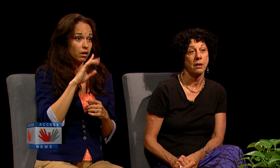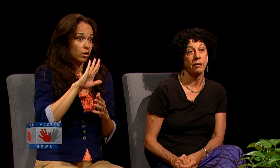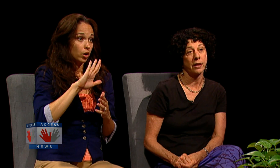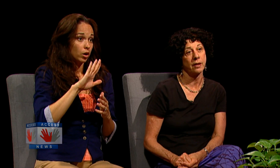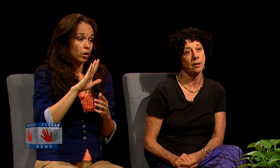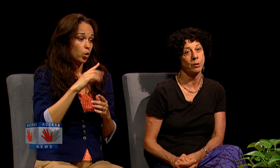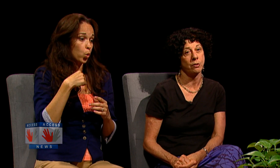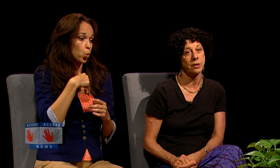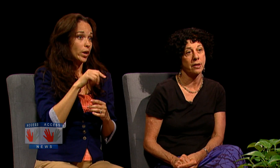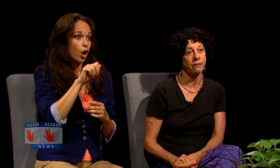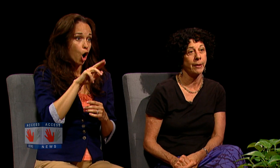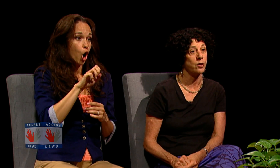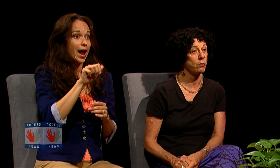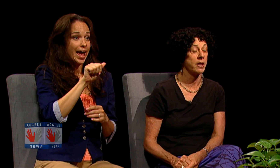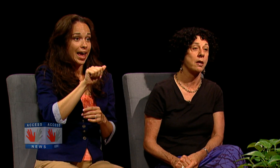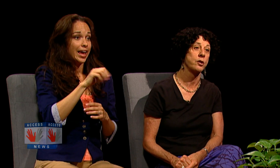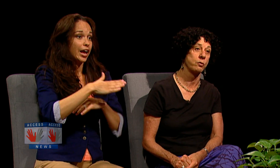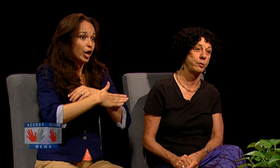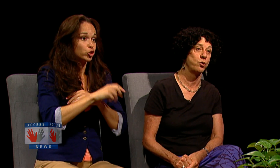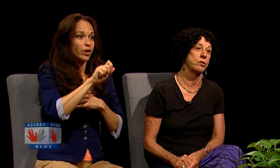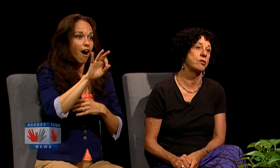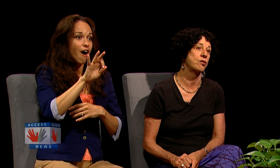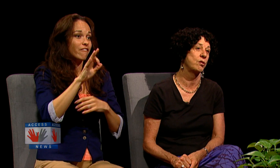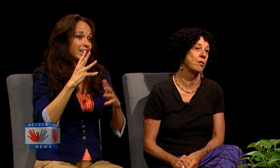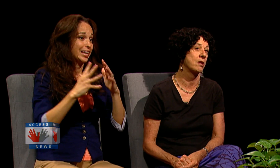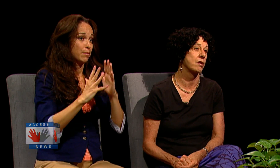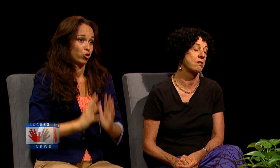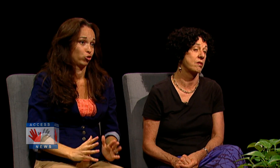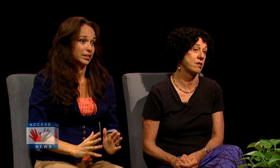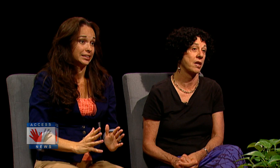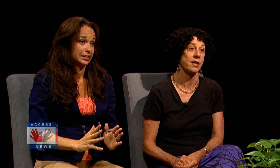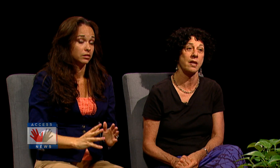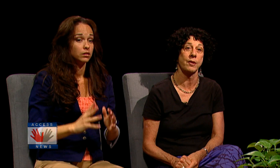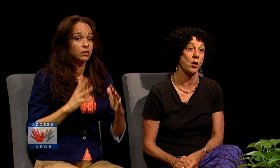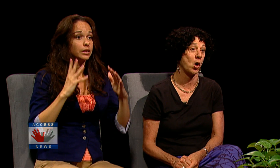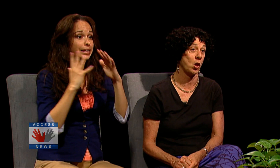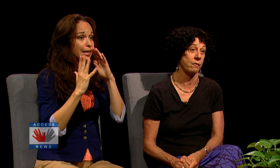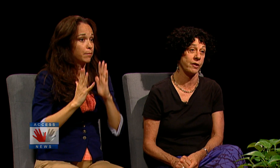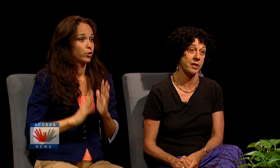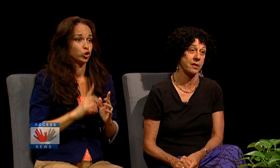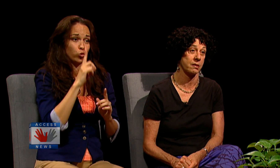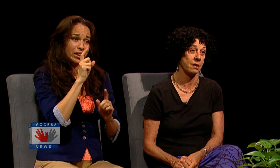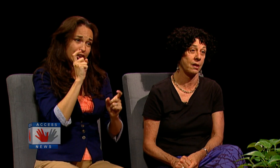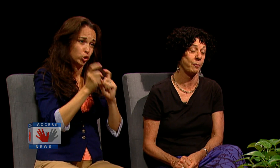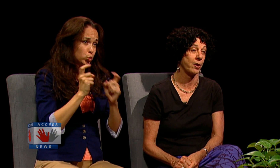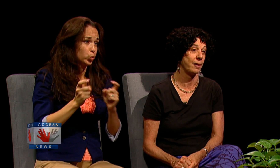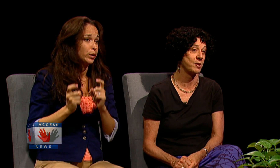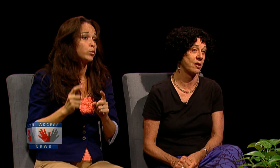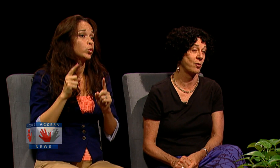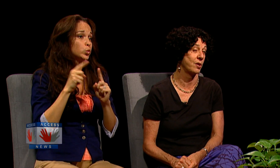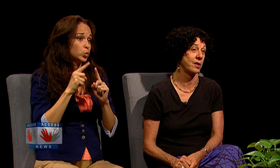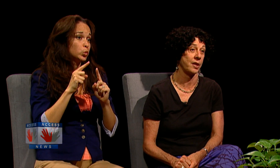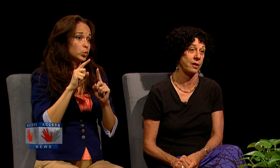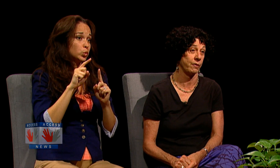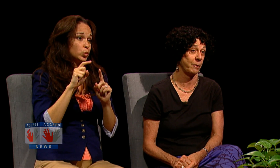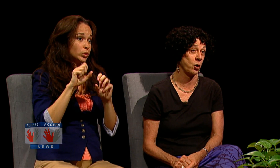THAT IMMIGRANTS HAVE MADE GREAT CONTRIBUTIONS TO OUR SOCIETY, THAT ALL OF US, PERHAPS, OTHER THAN THE NATIVE AMERICANS,